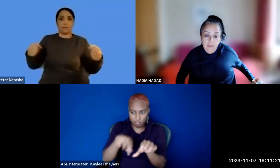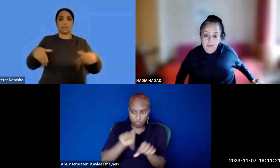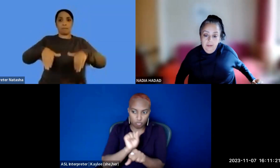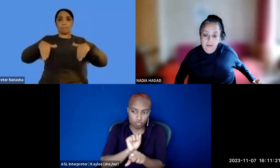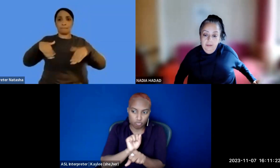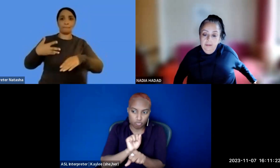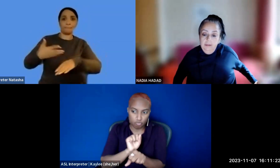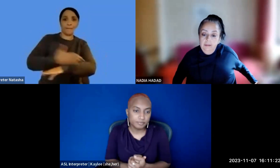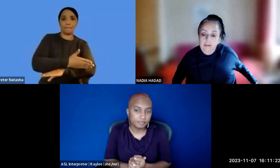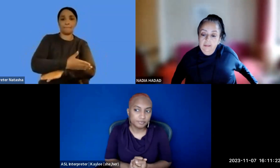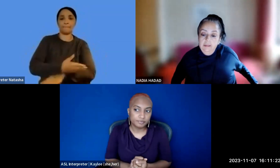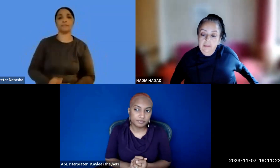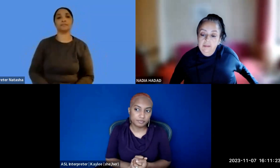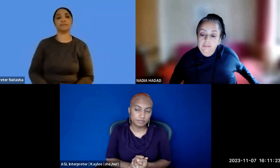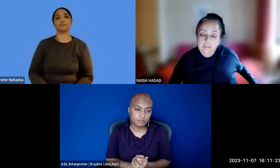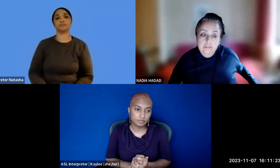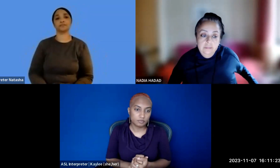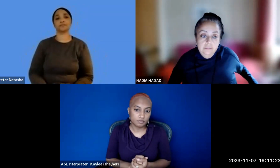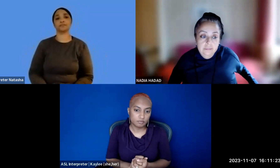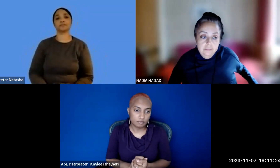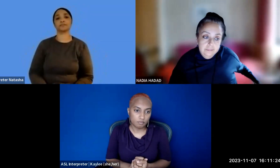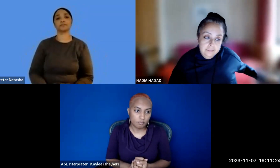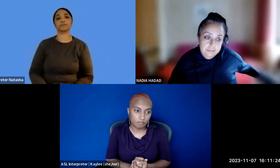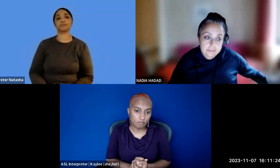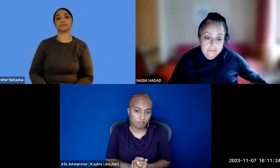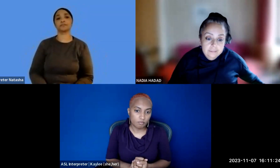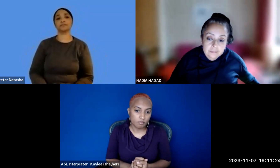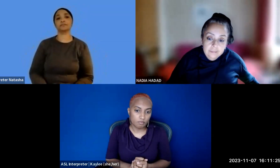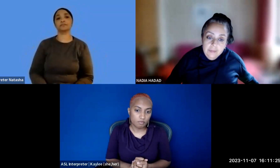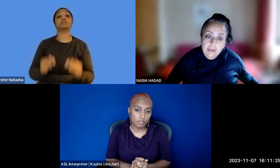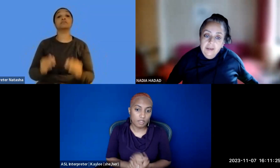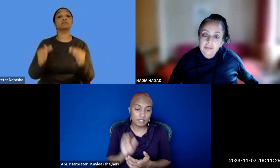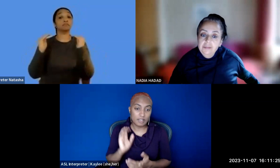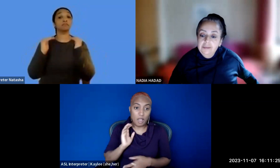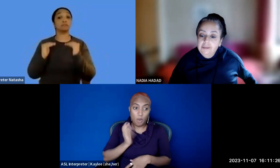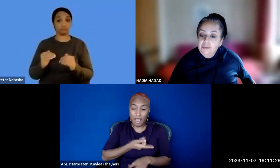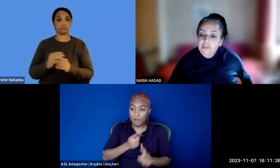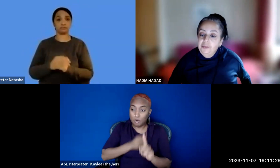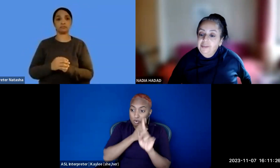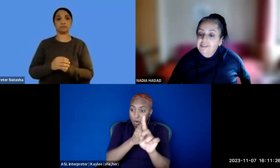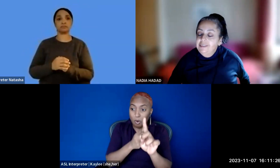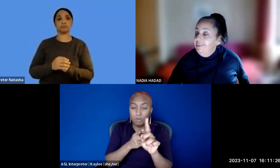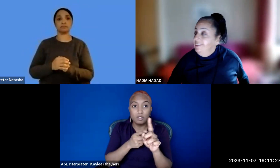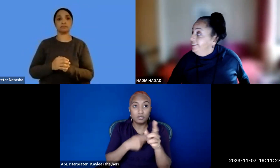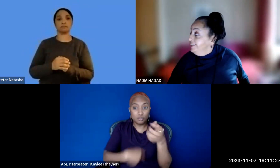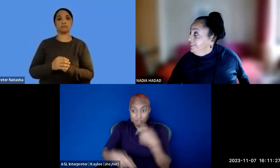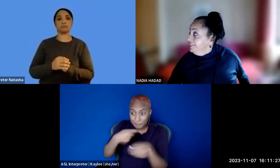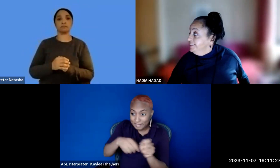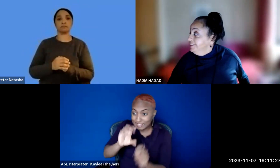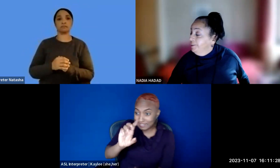We don't want to replace the involvement of DPOs. We want to work with you.